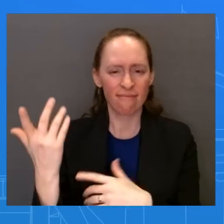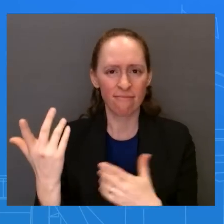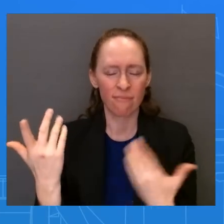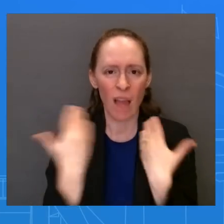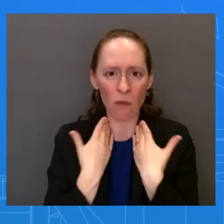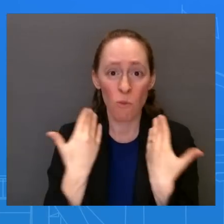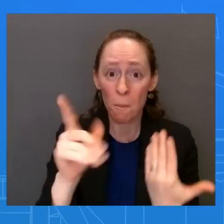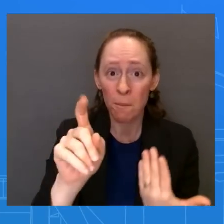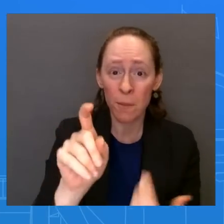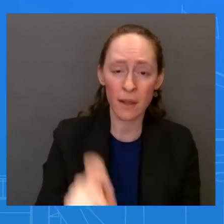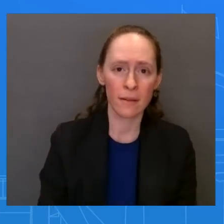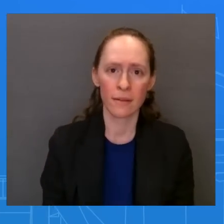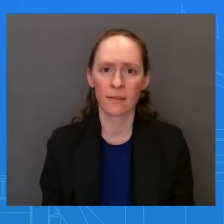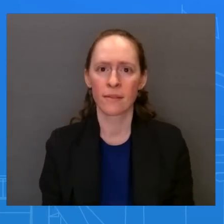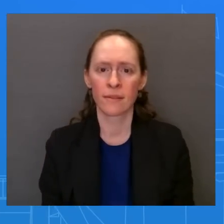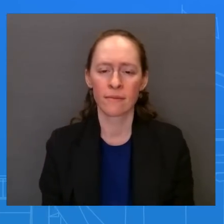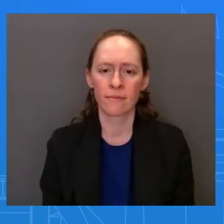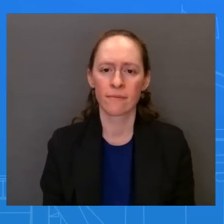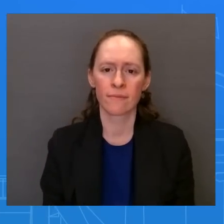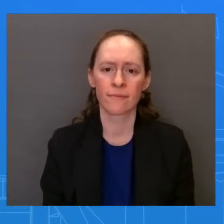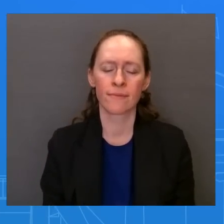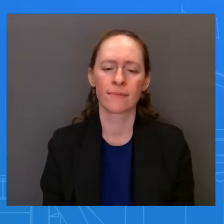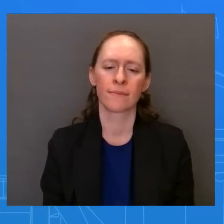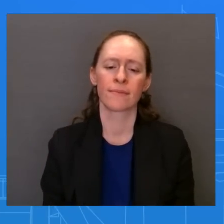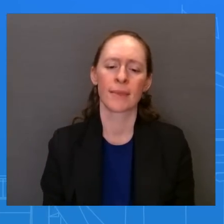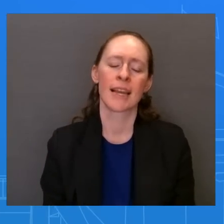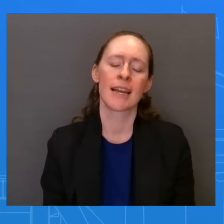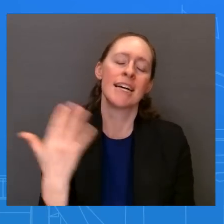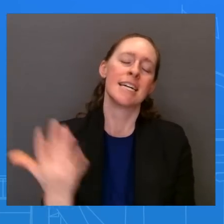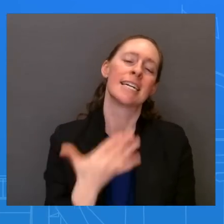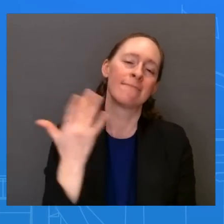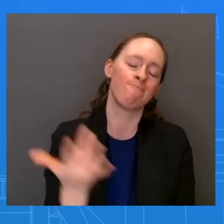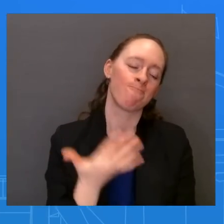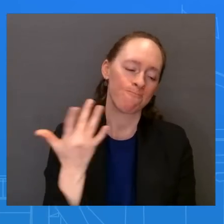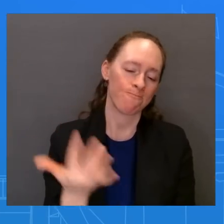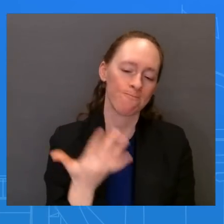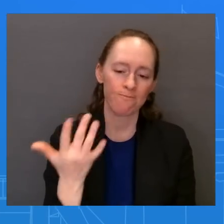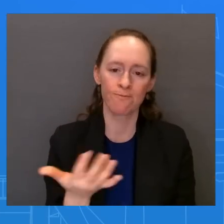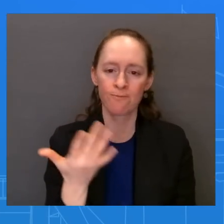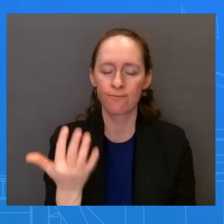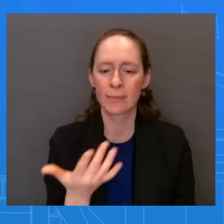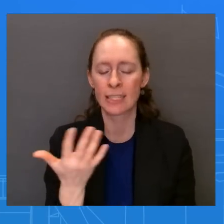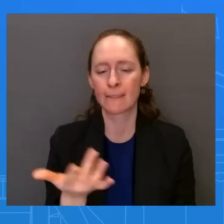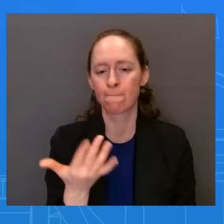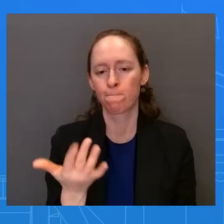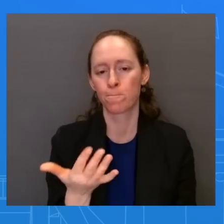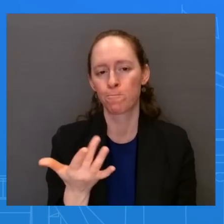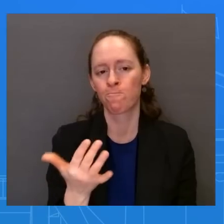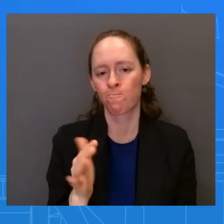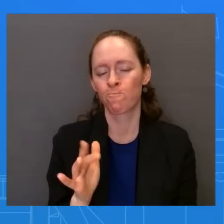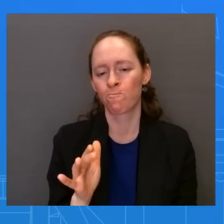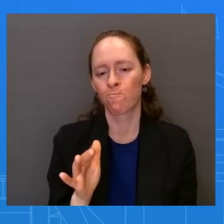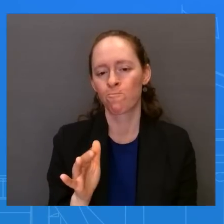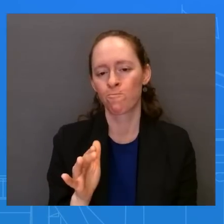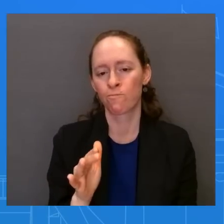kind of a historic -- historic, when it comes to a Democratic President in --